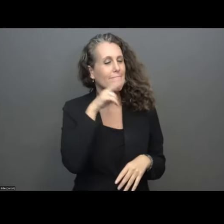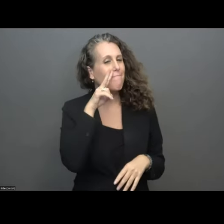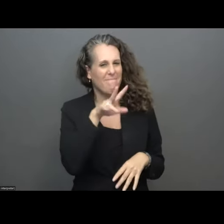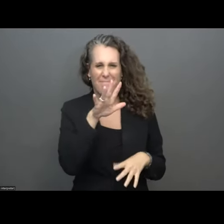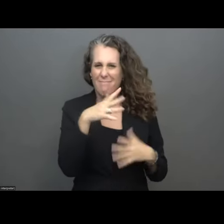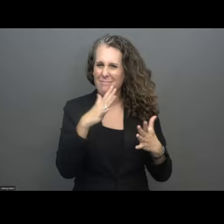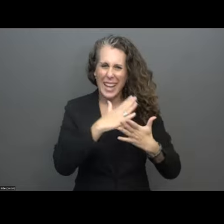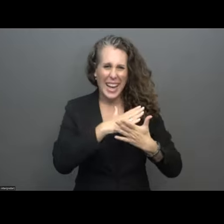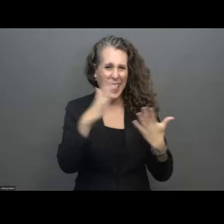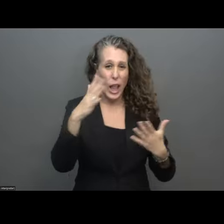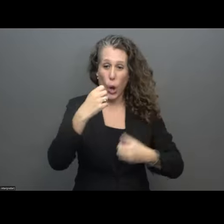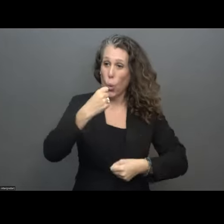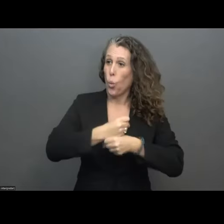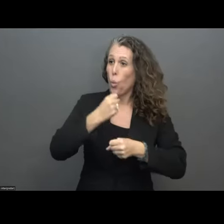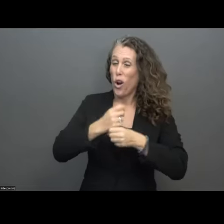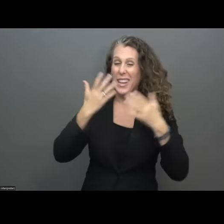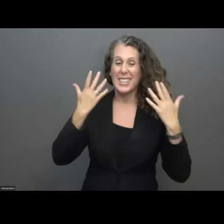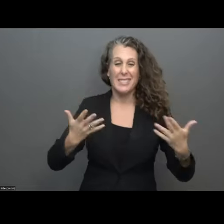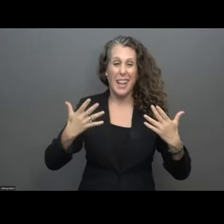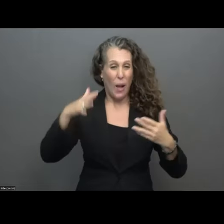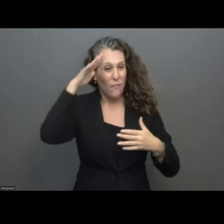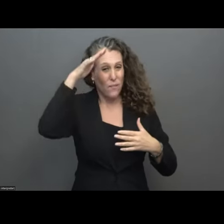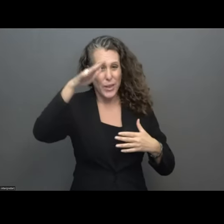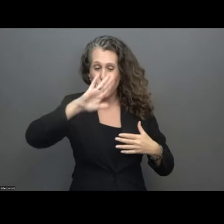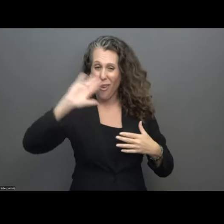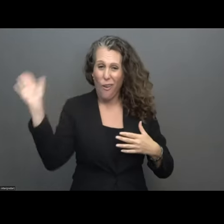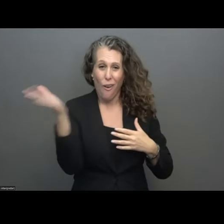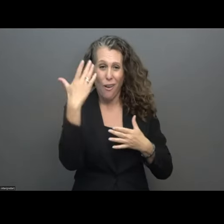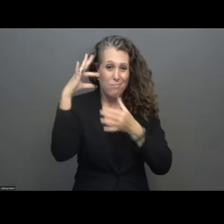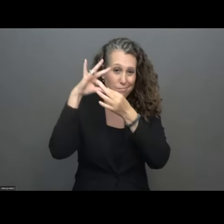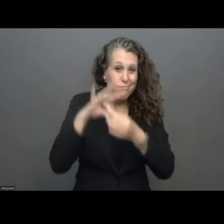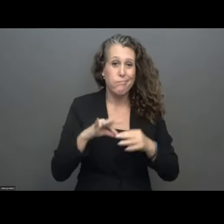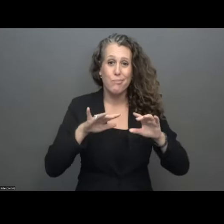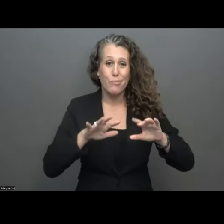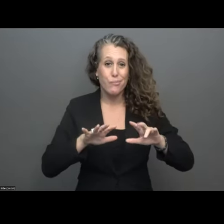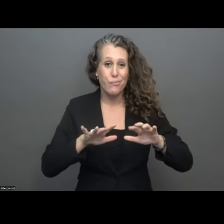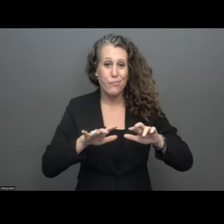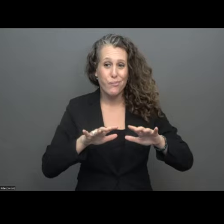the future of work, the works that the jobs we perform is getting more important so it's